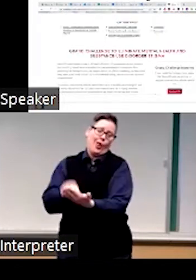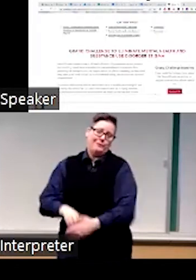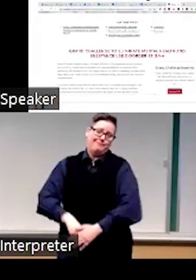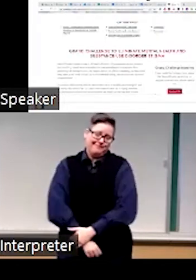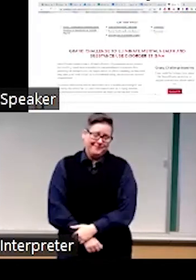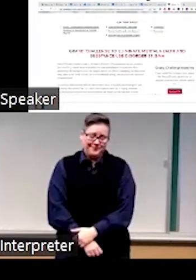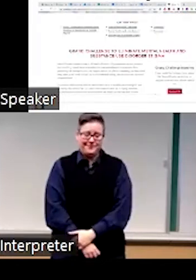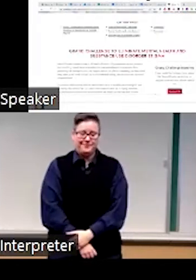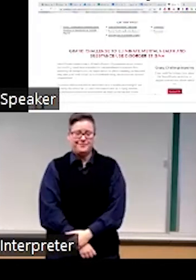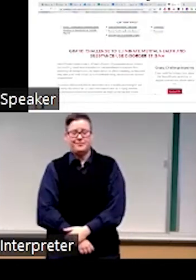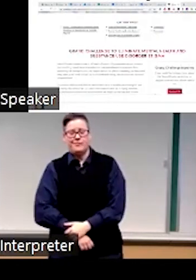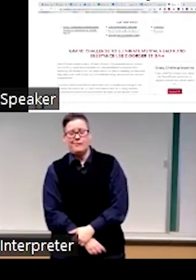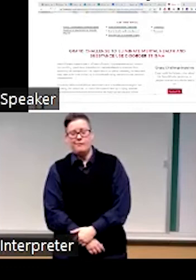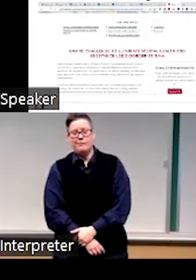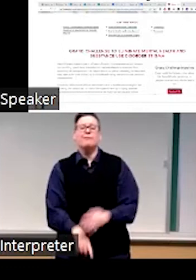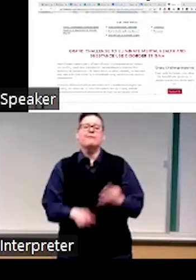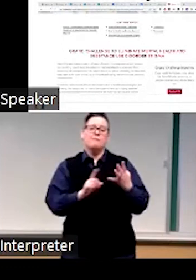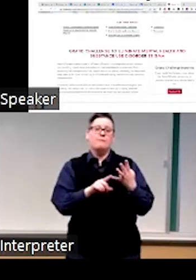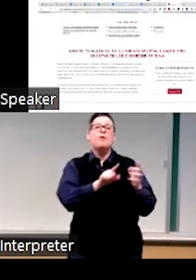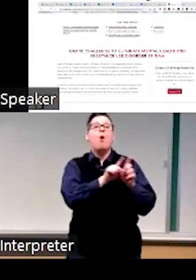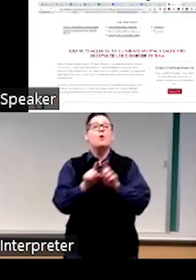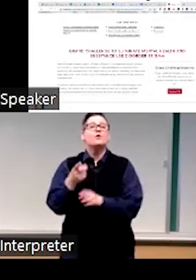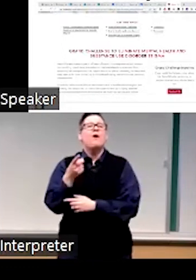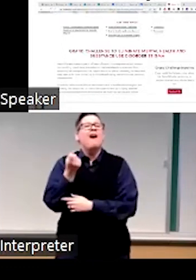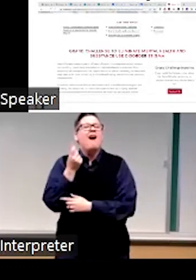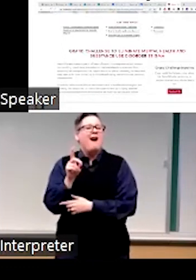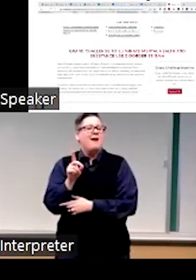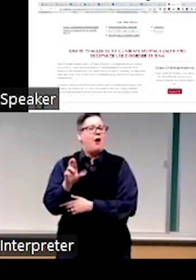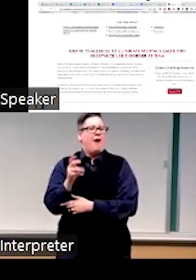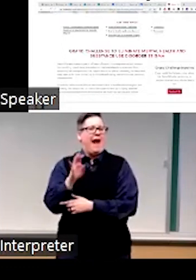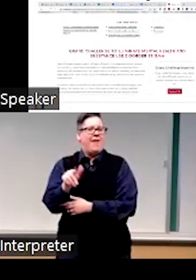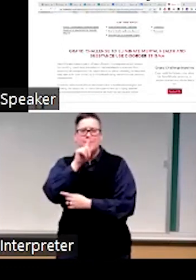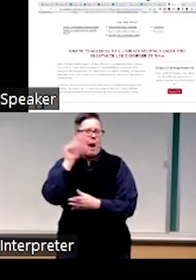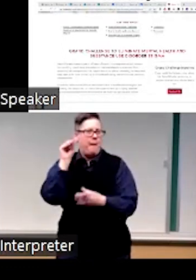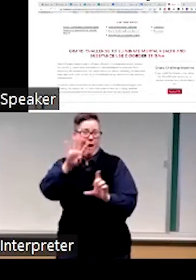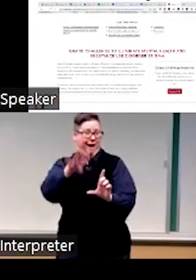finally something that Dr Anthony did not really address although his